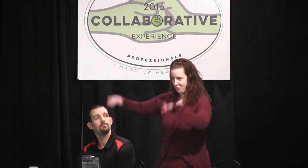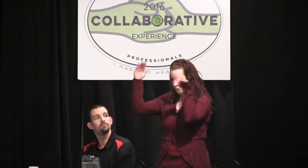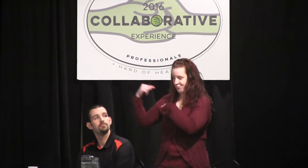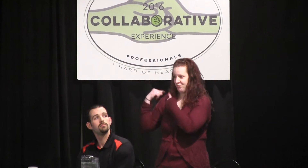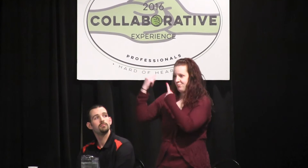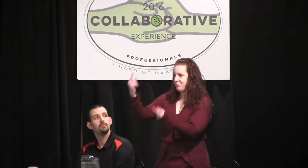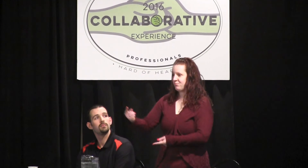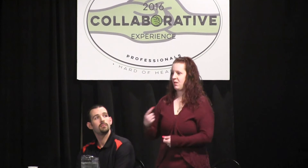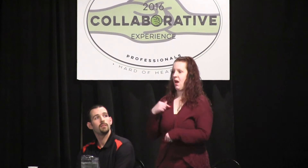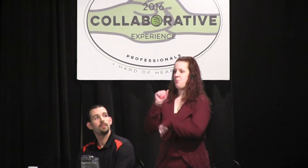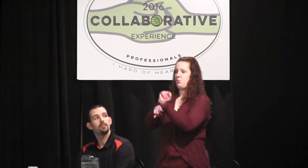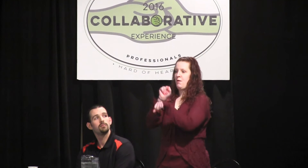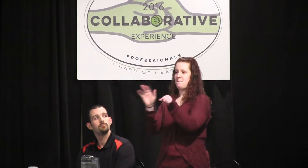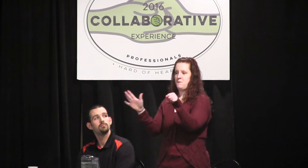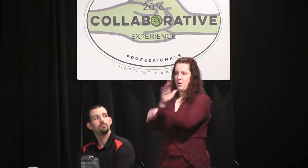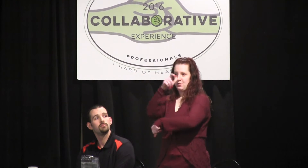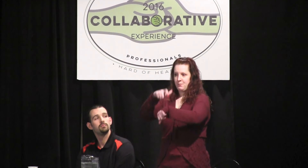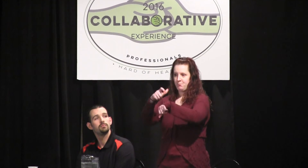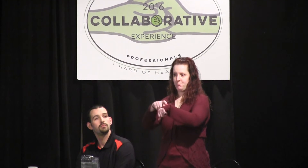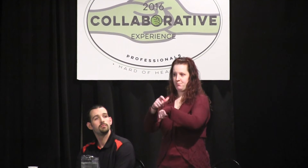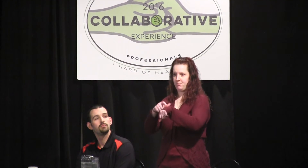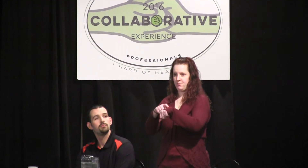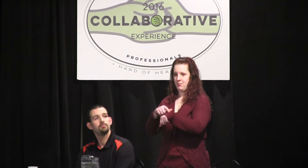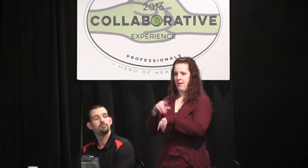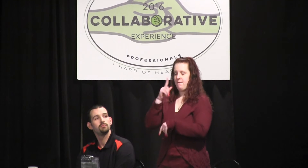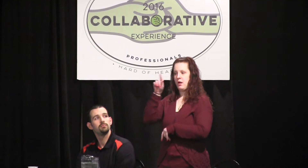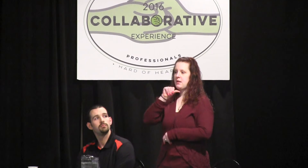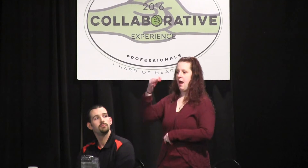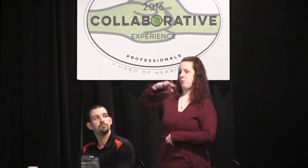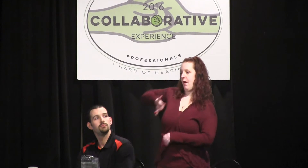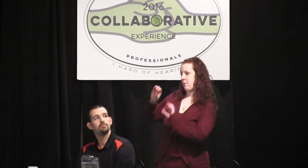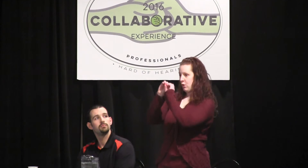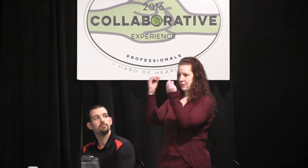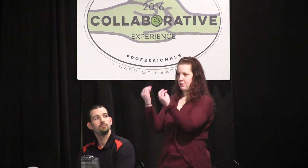I'm from Minneapolis. That's where I grew up. I am now working full time